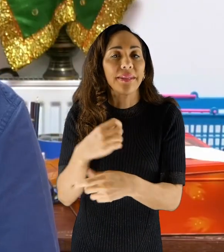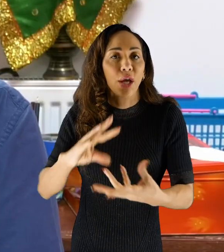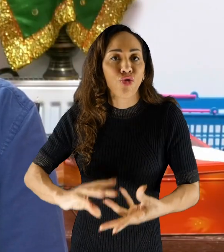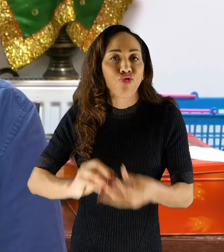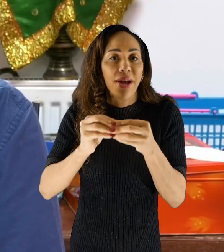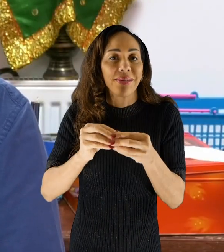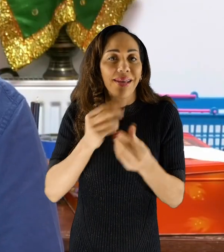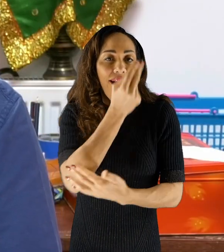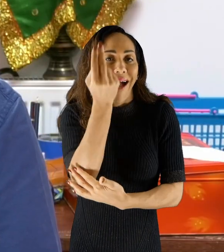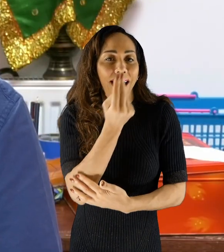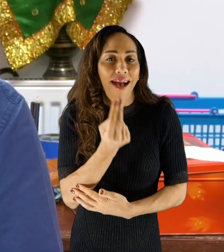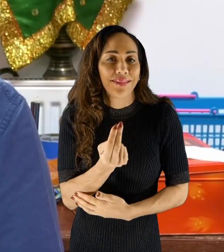come back to being an artist.